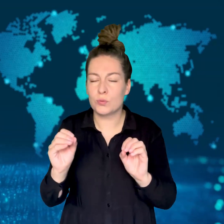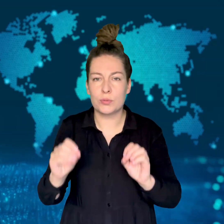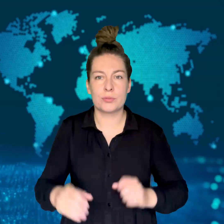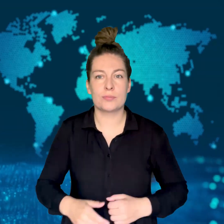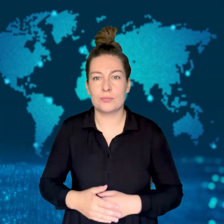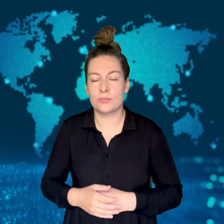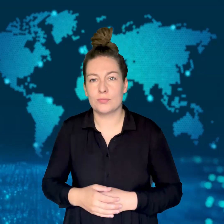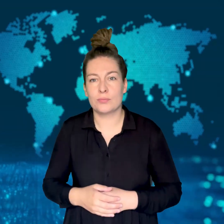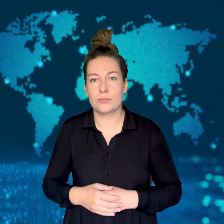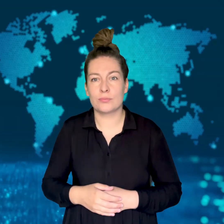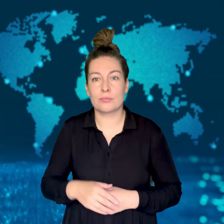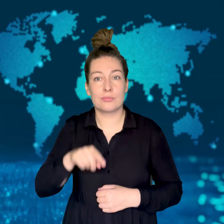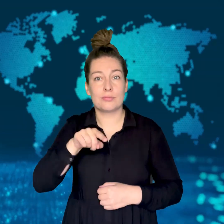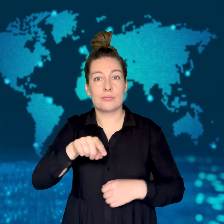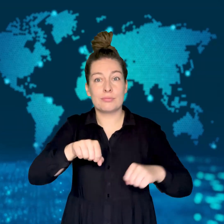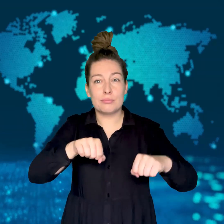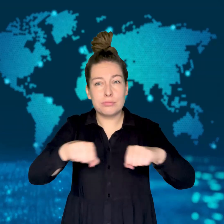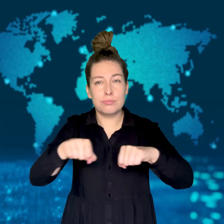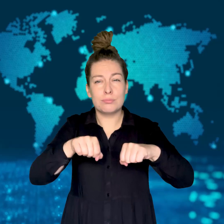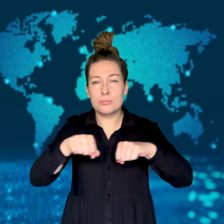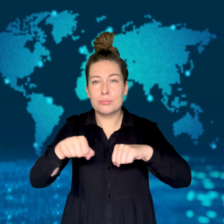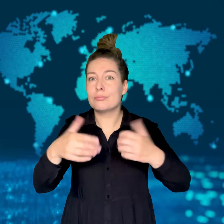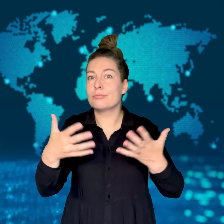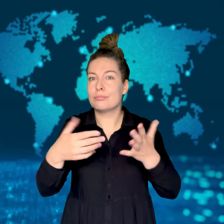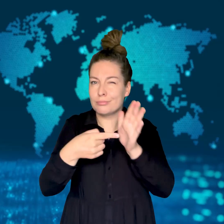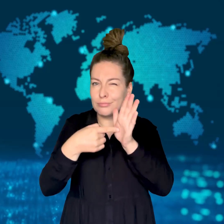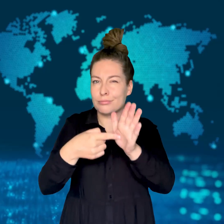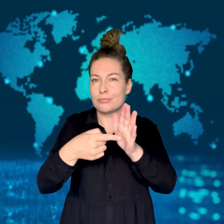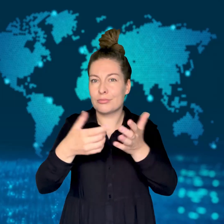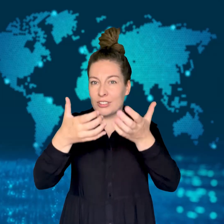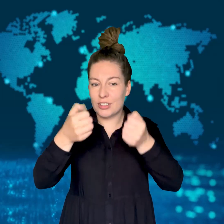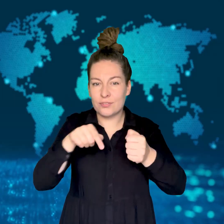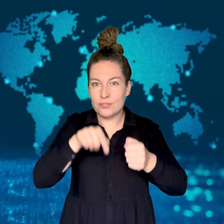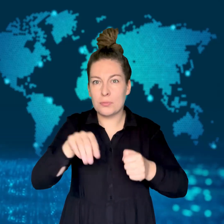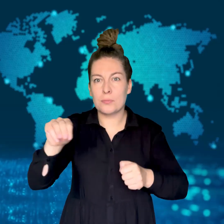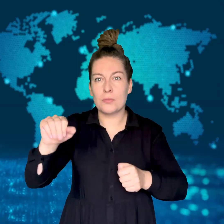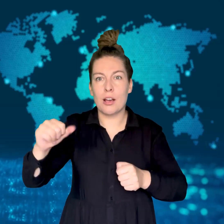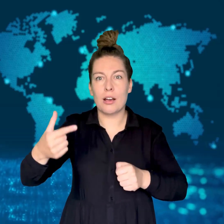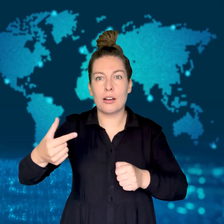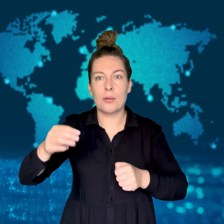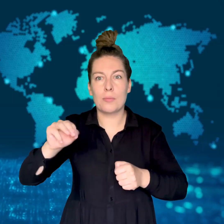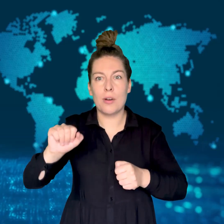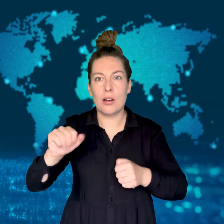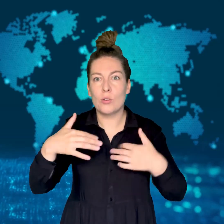and that an eruption was soon to happen.